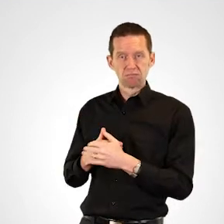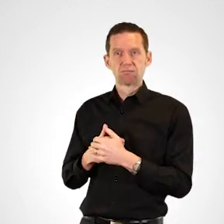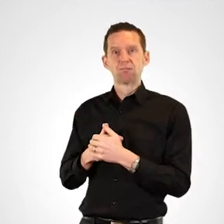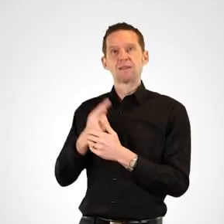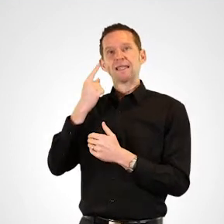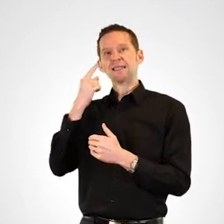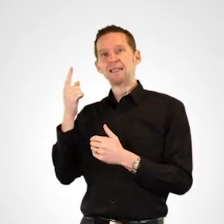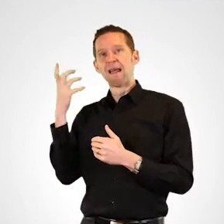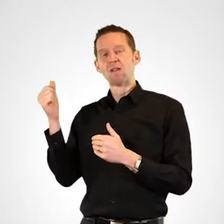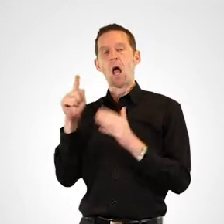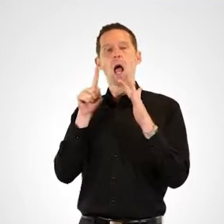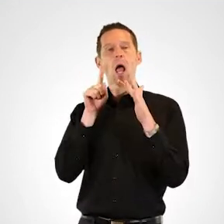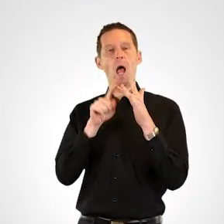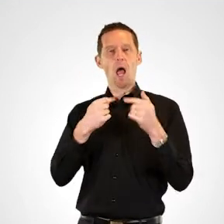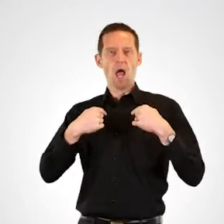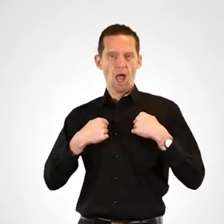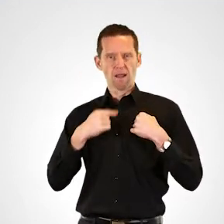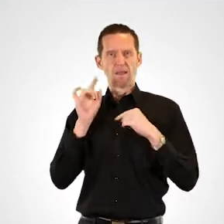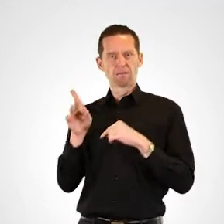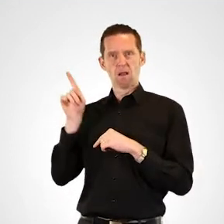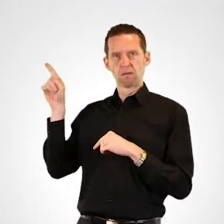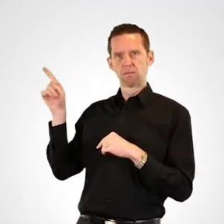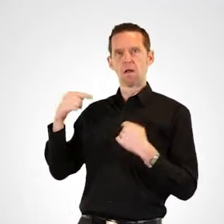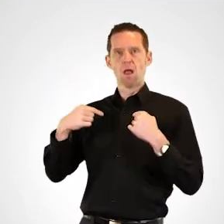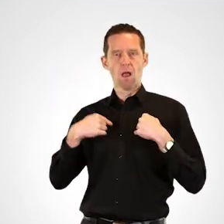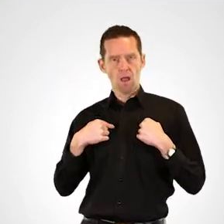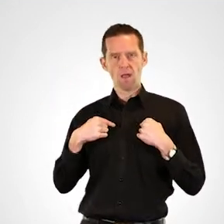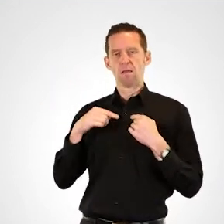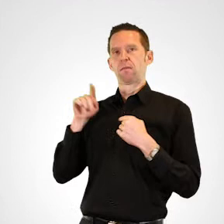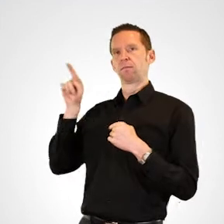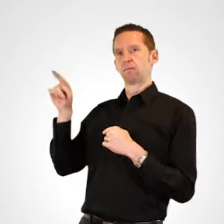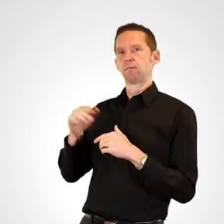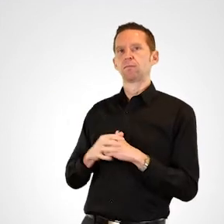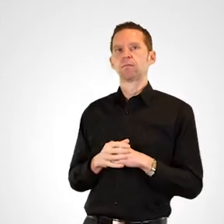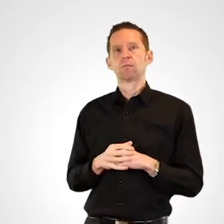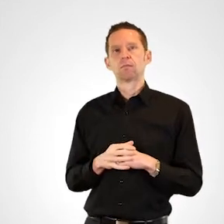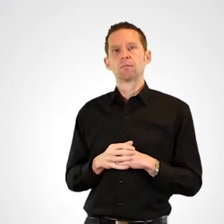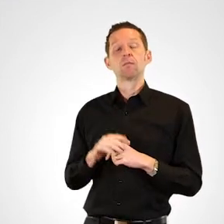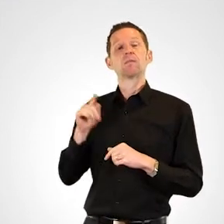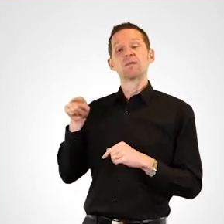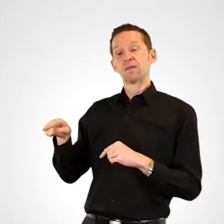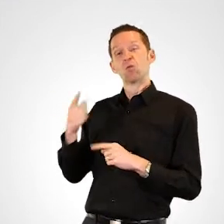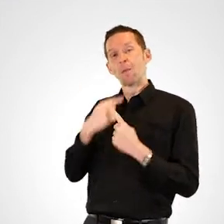You can see an "I" at the beginning, at the very beginning of the sentence, she says "I." And what she's told me this says is,